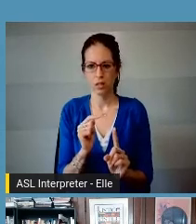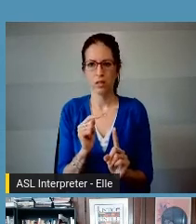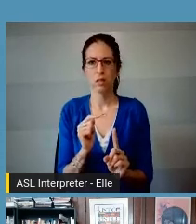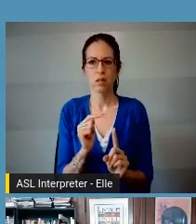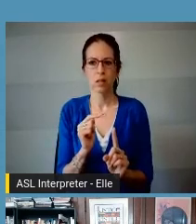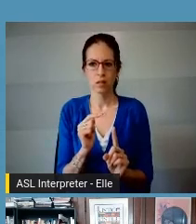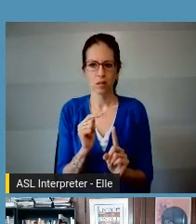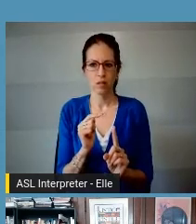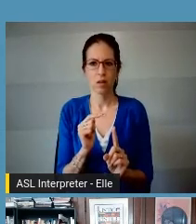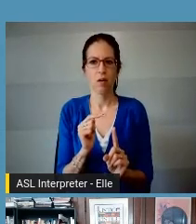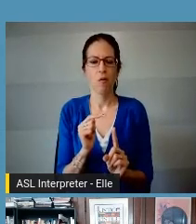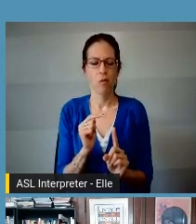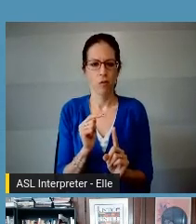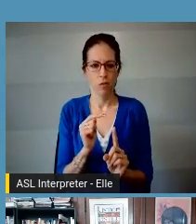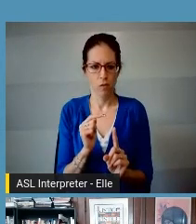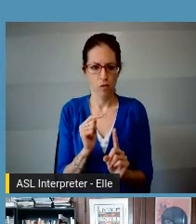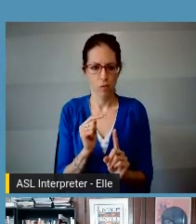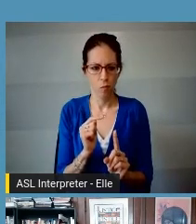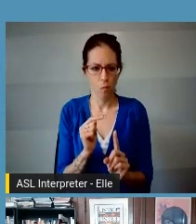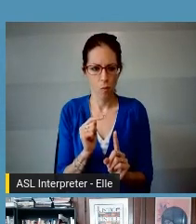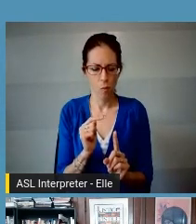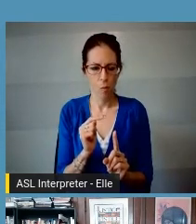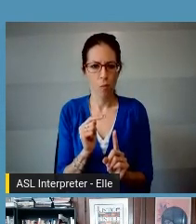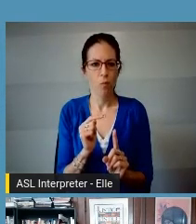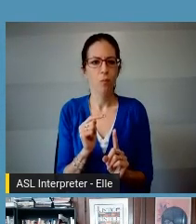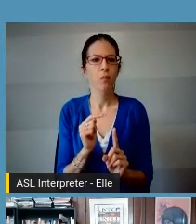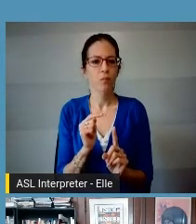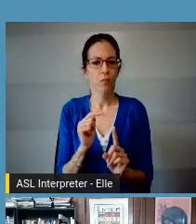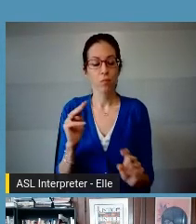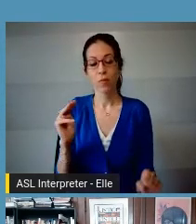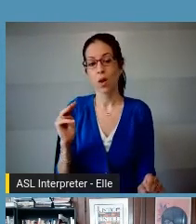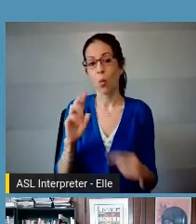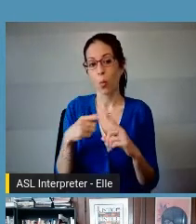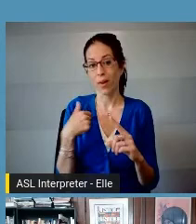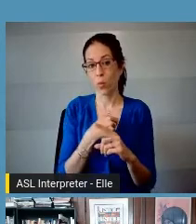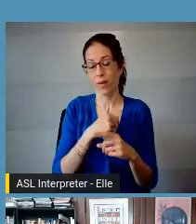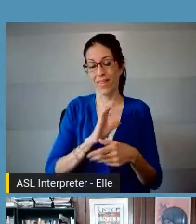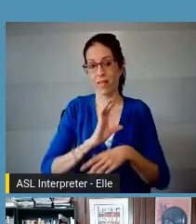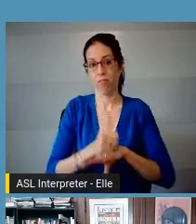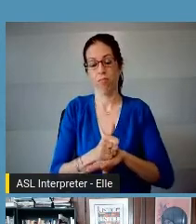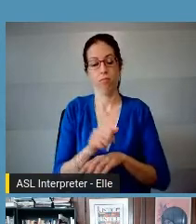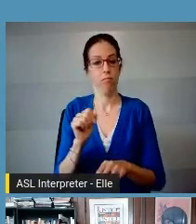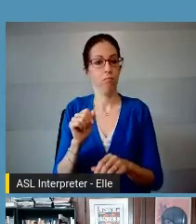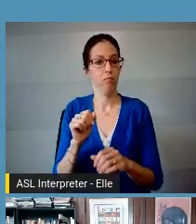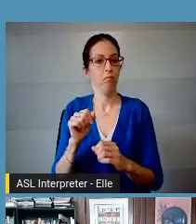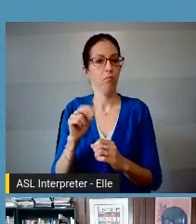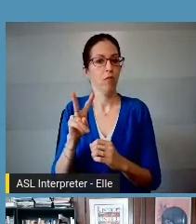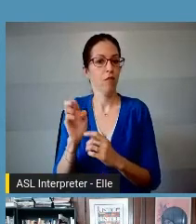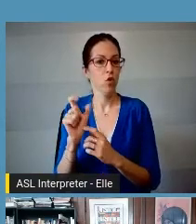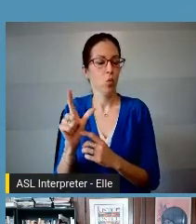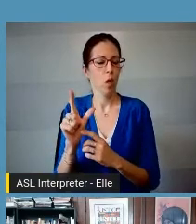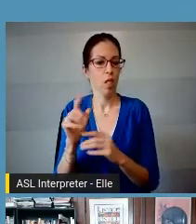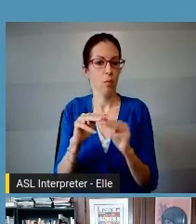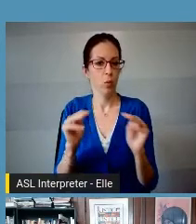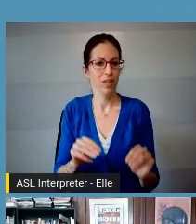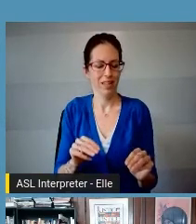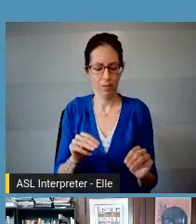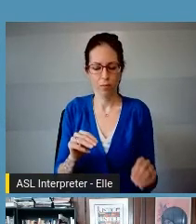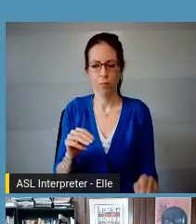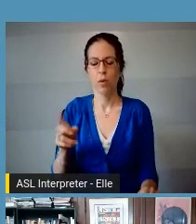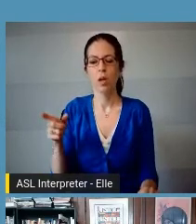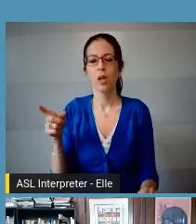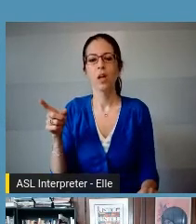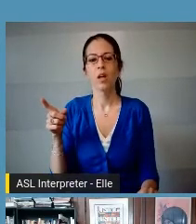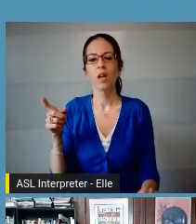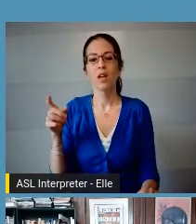museum the media called me and said I understand you are -- what is it doing in a history museum?